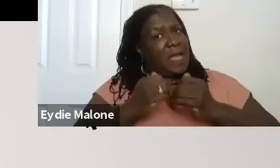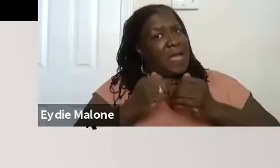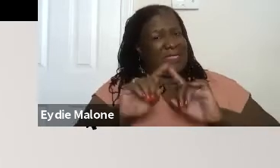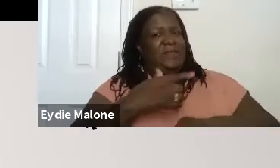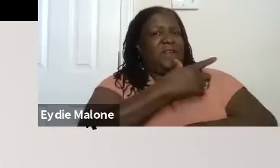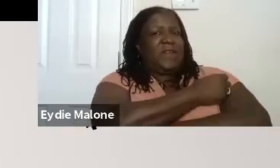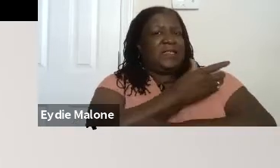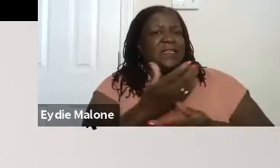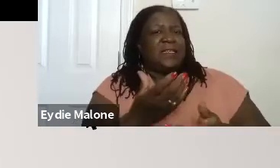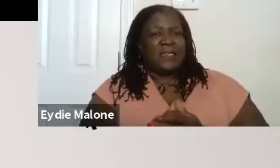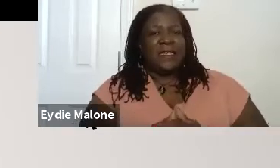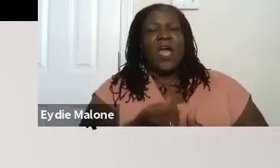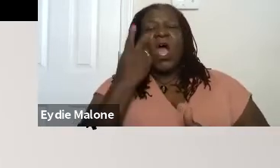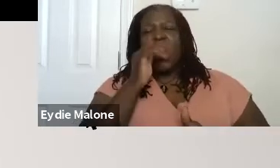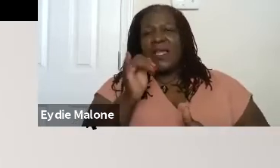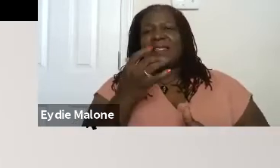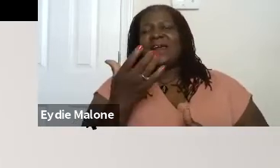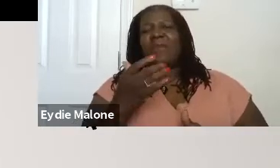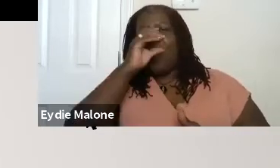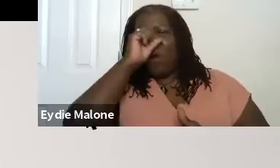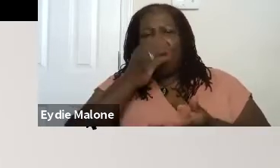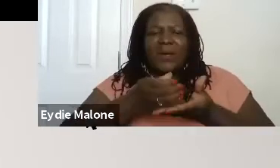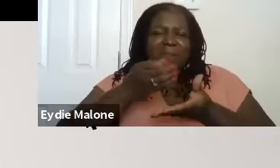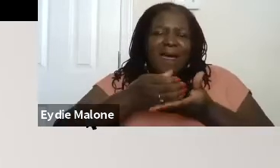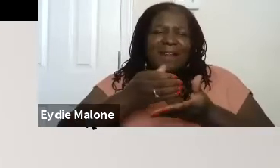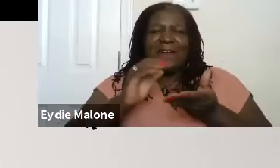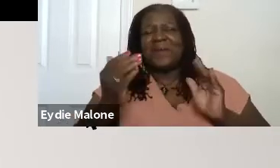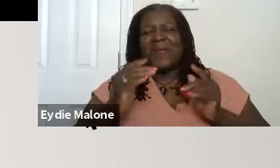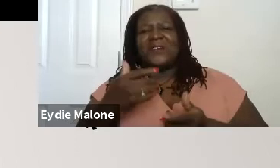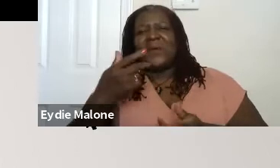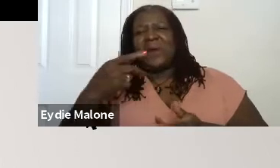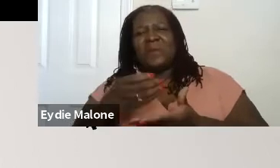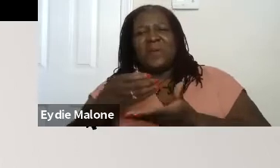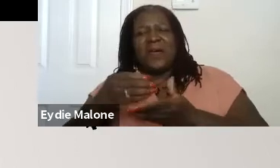in an orange bottle as compared to the purple one and it is a dose that is about a third